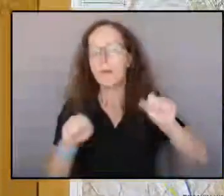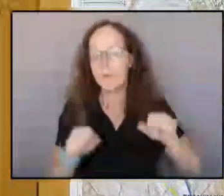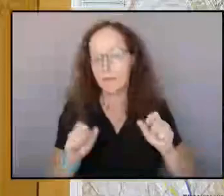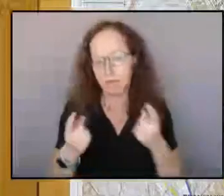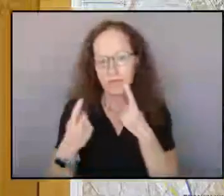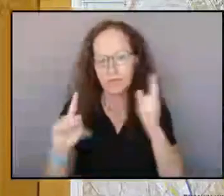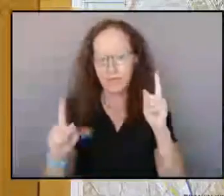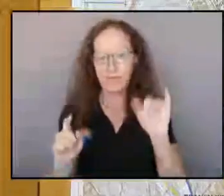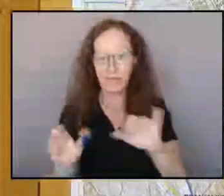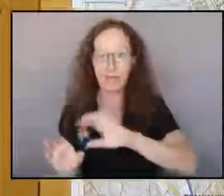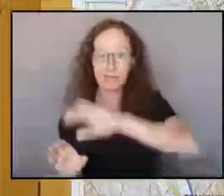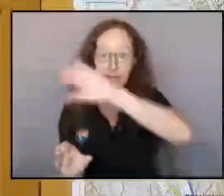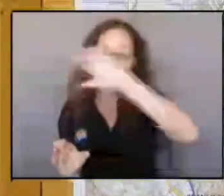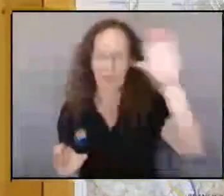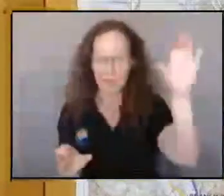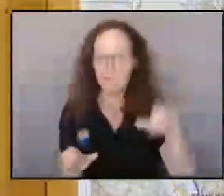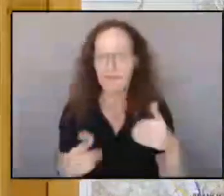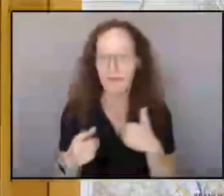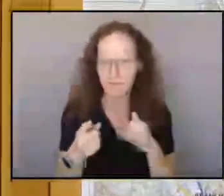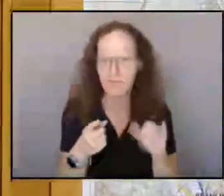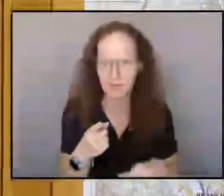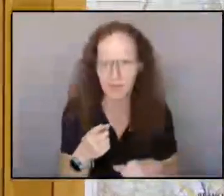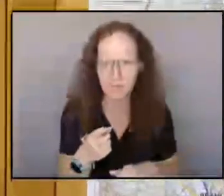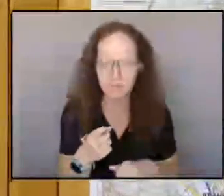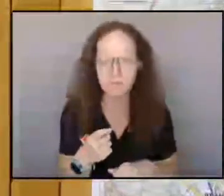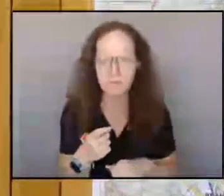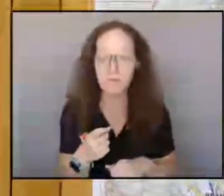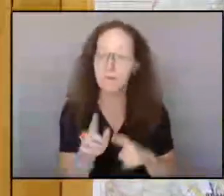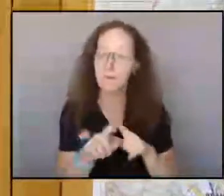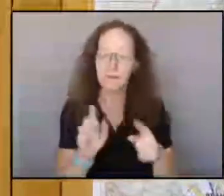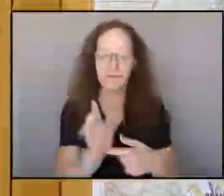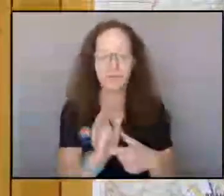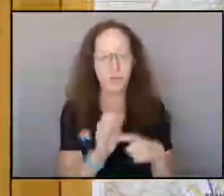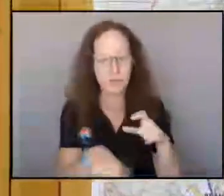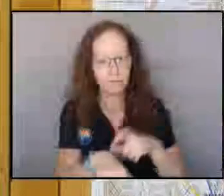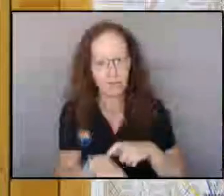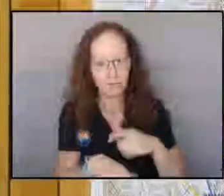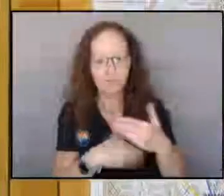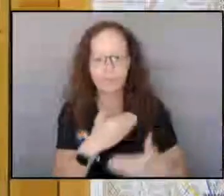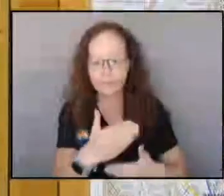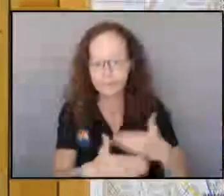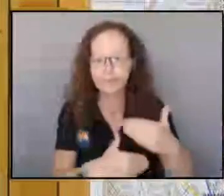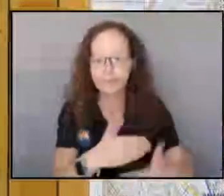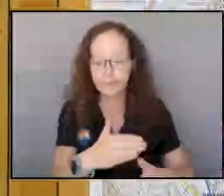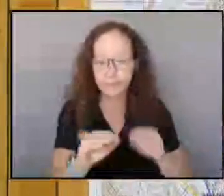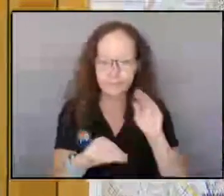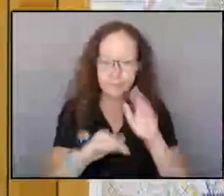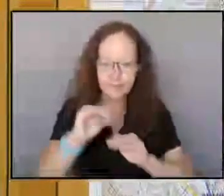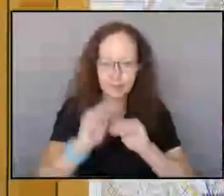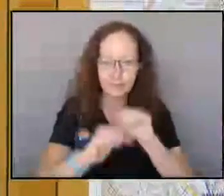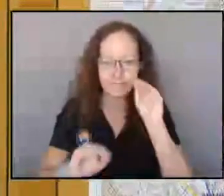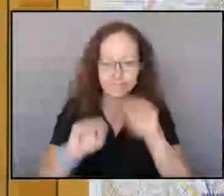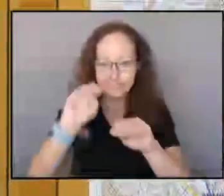YOU POSITION THE LINES TO MAXIMUM ADVANTAGE BETWEEN THE VALUES AND FIRE.